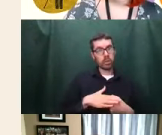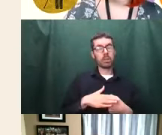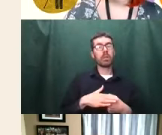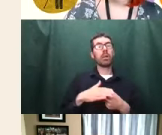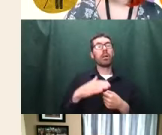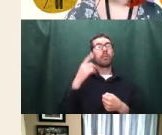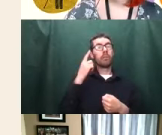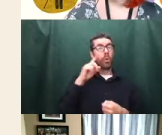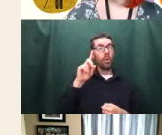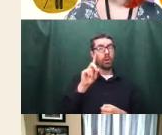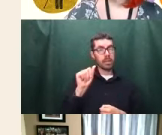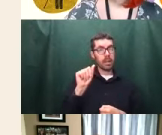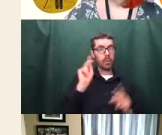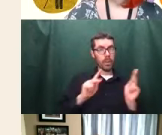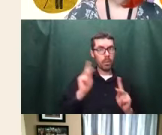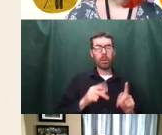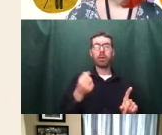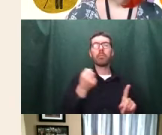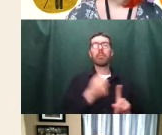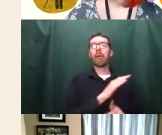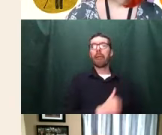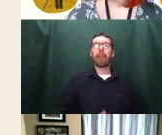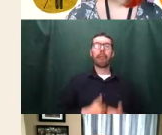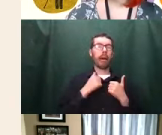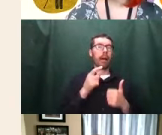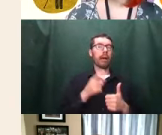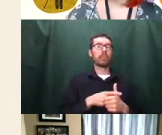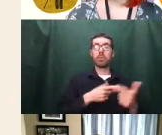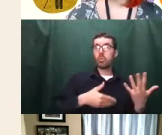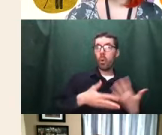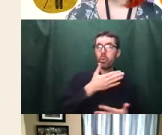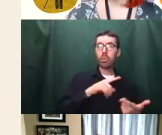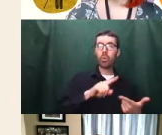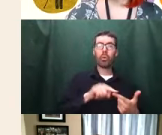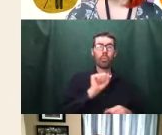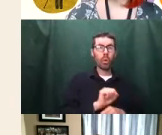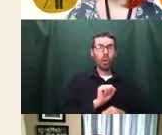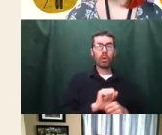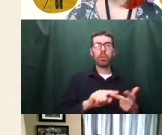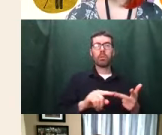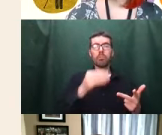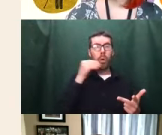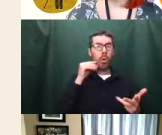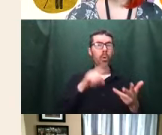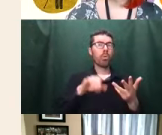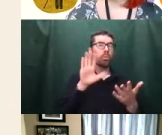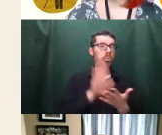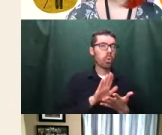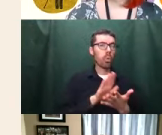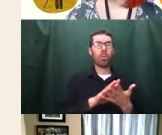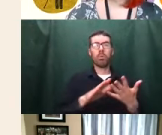aspects of their lives from socializing to work, home, school, health, which affects